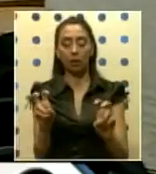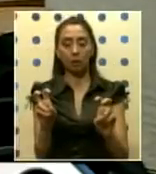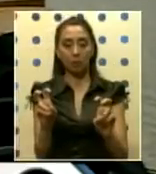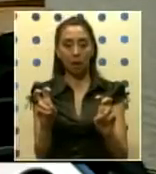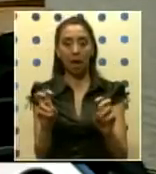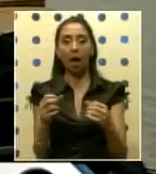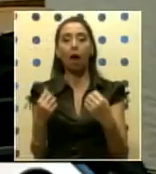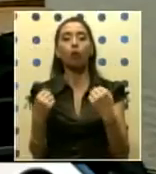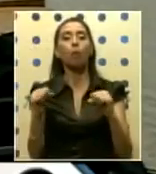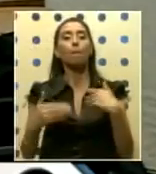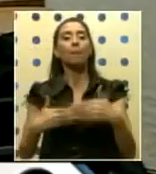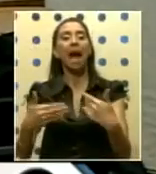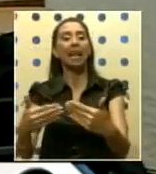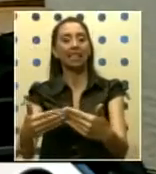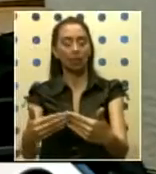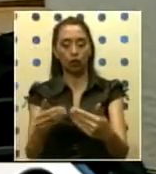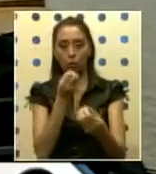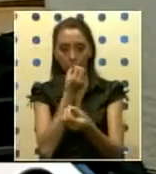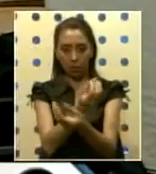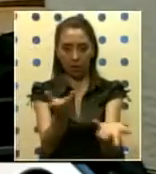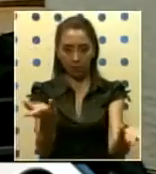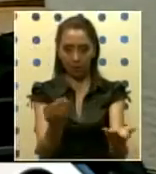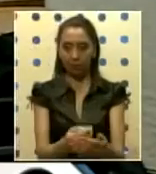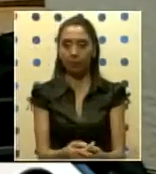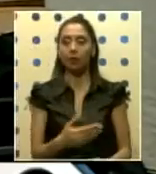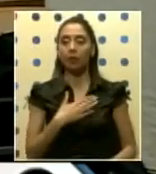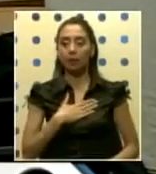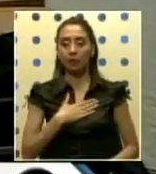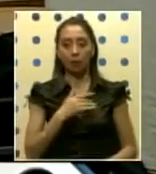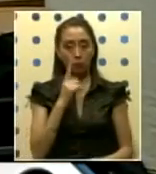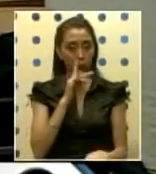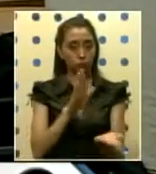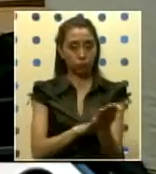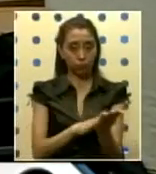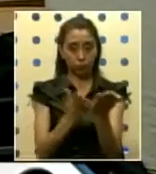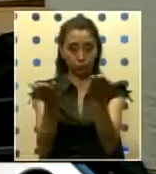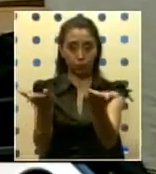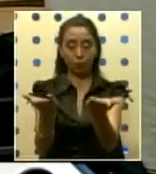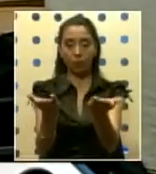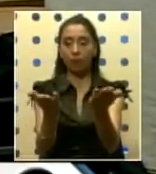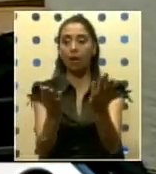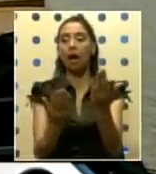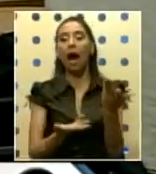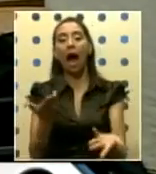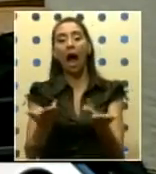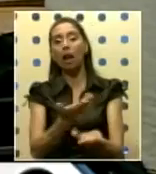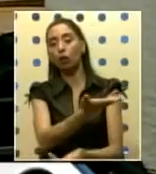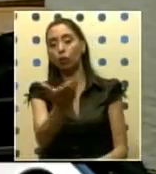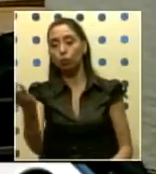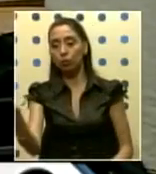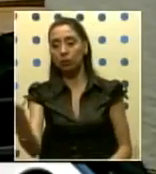perhaps something more practical. I want to highlight something, that you all must have heard of